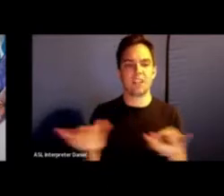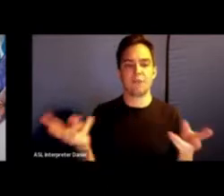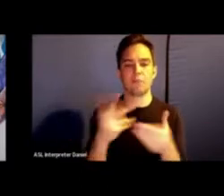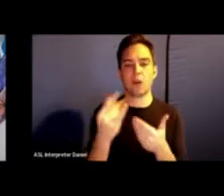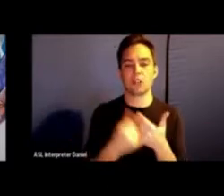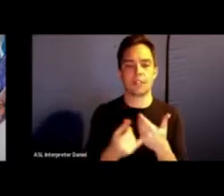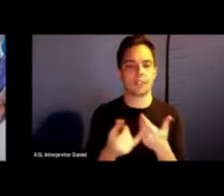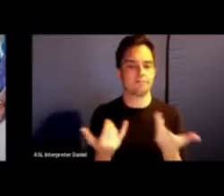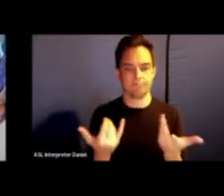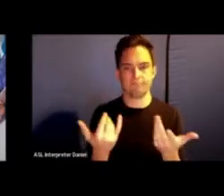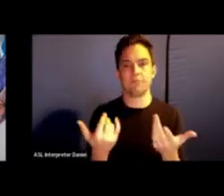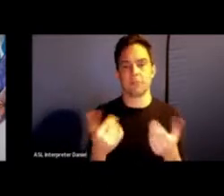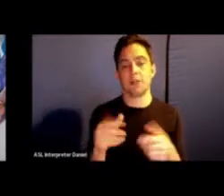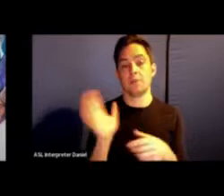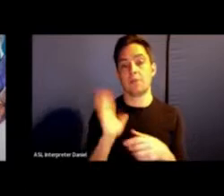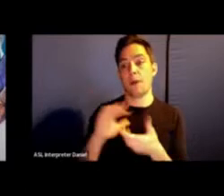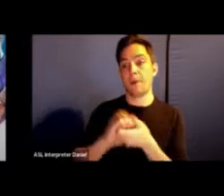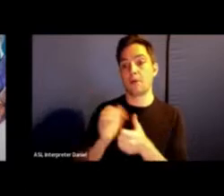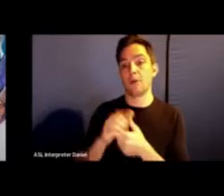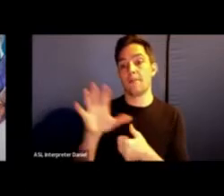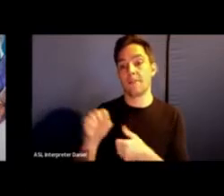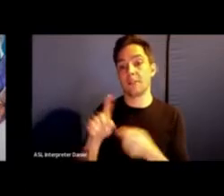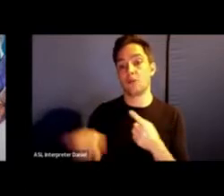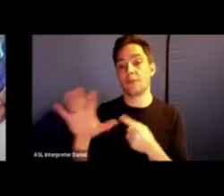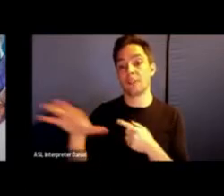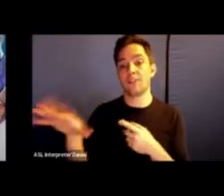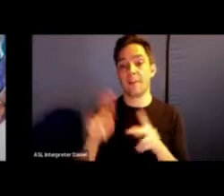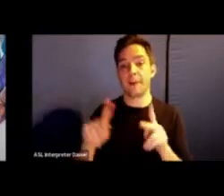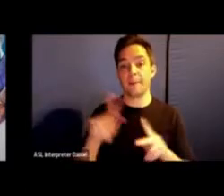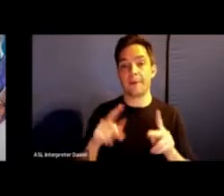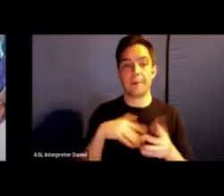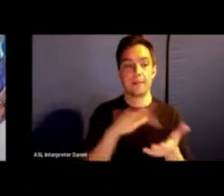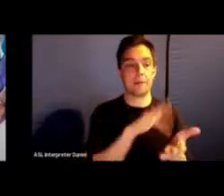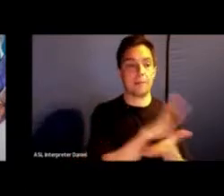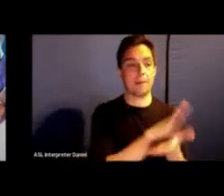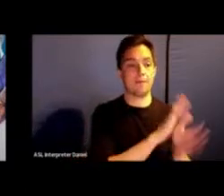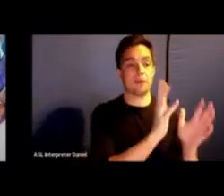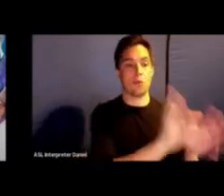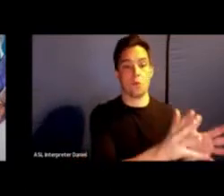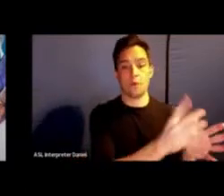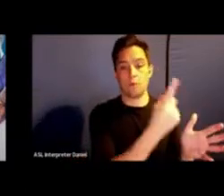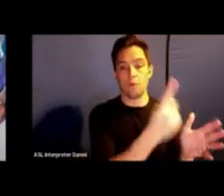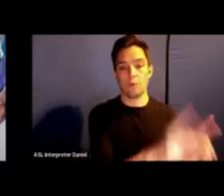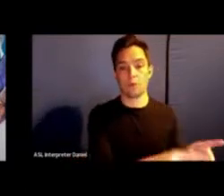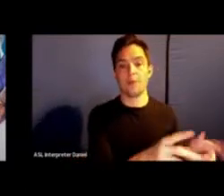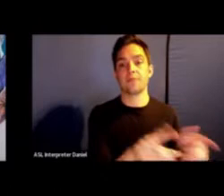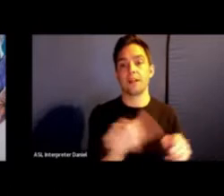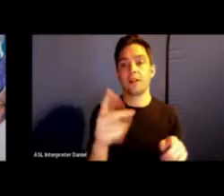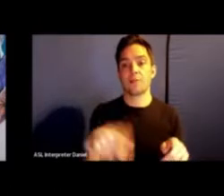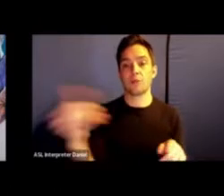to partner with between 50 and 55 people, I would be in the middle of paperwork for one person and another person would call you have to be able to